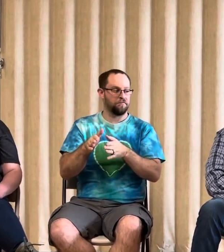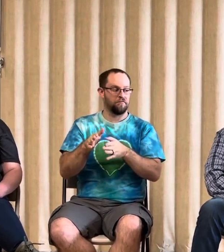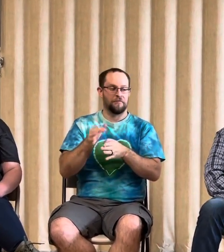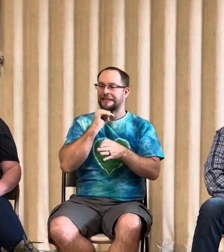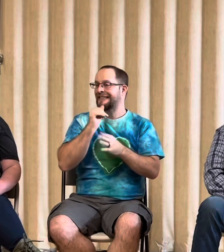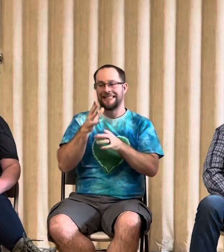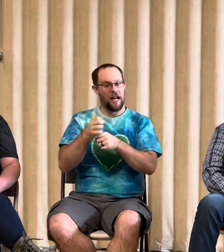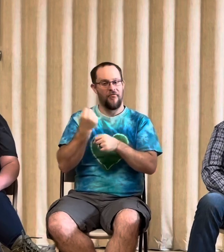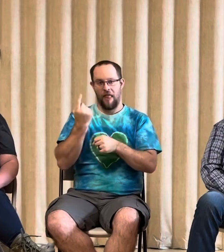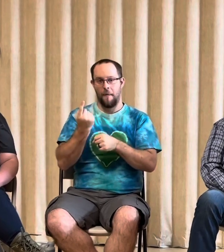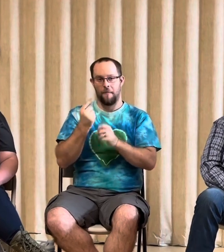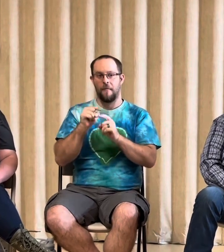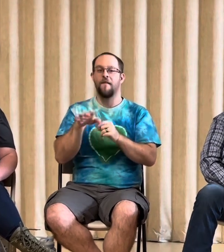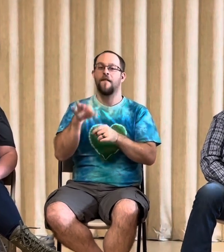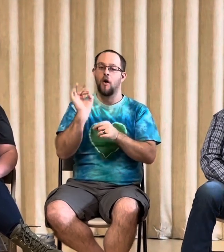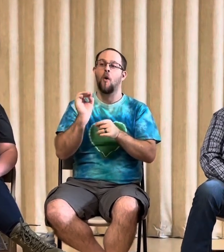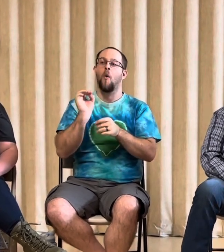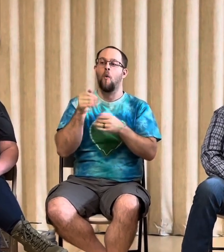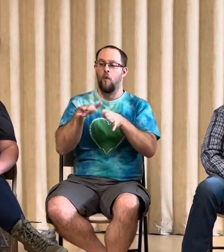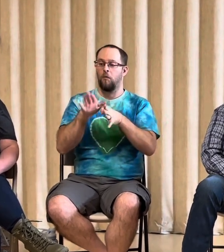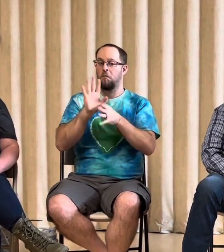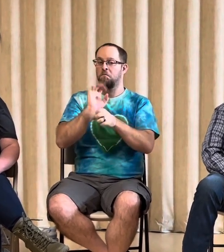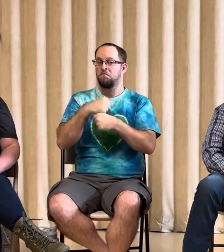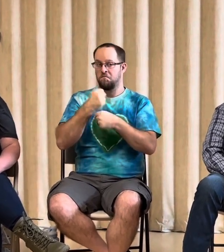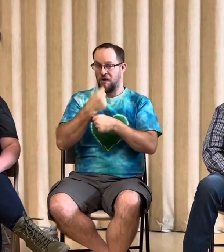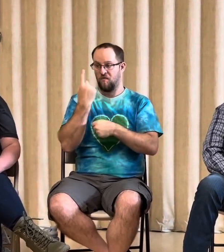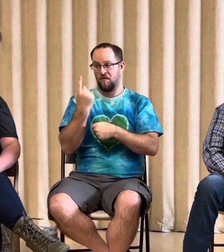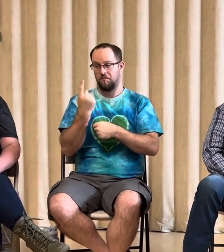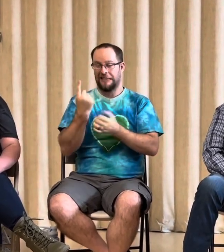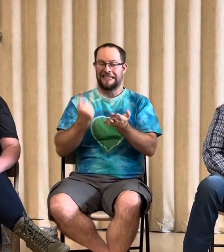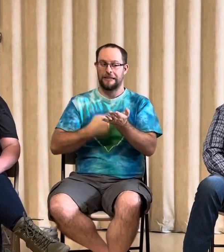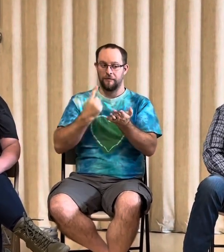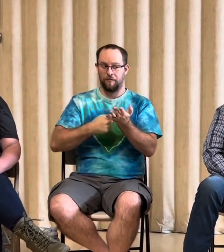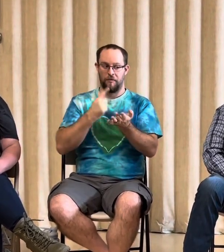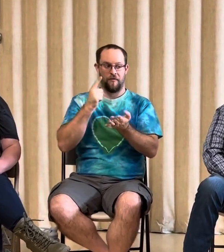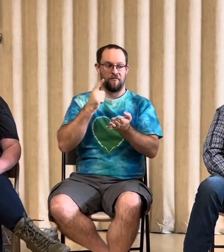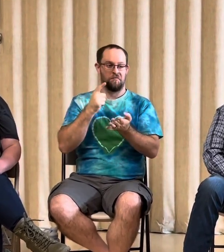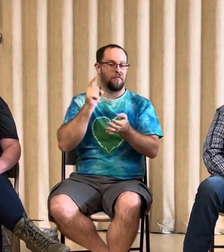a dollhouse. But he found out a way to make one. And sometimes I think you've just gotta do stuff in order